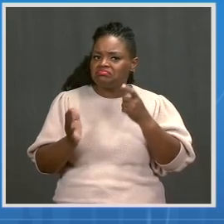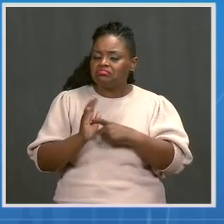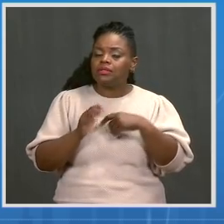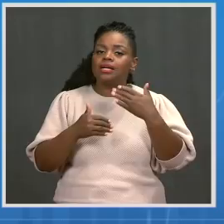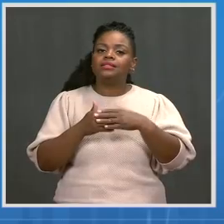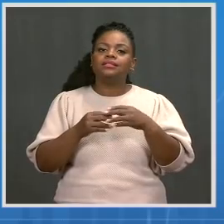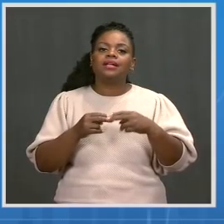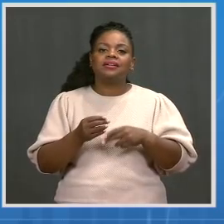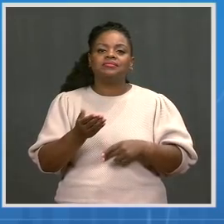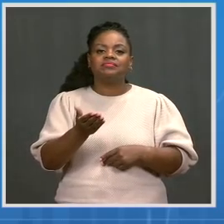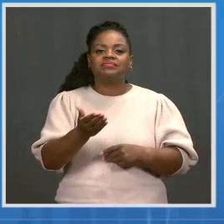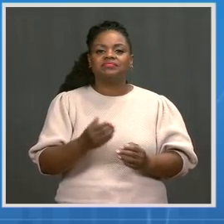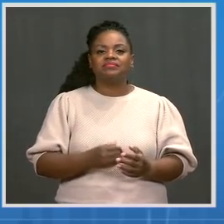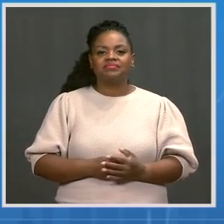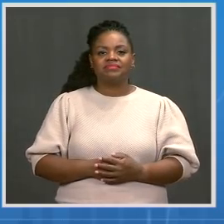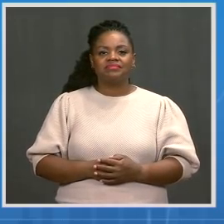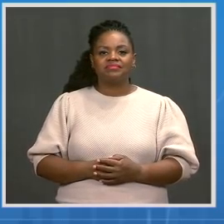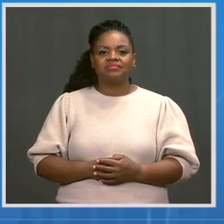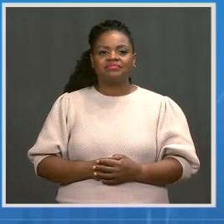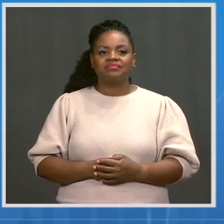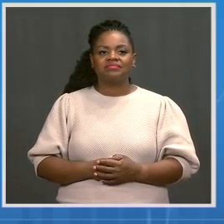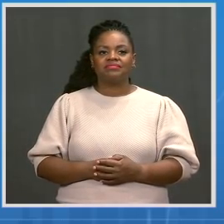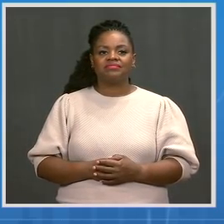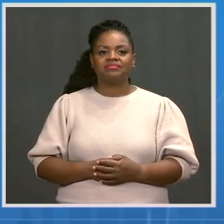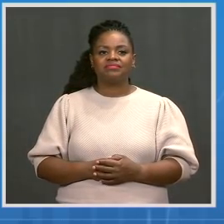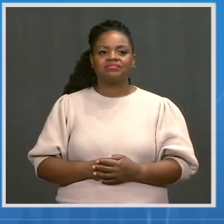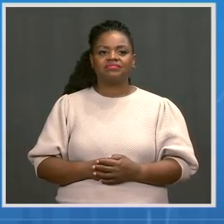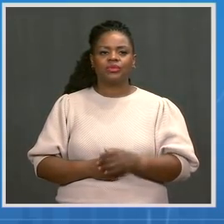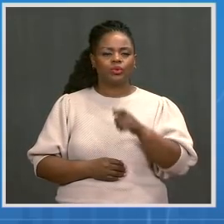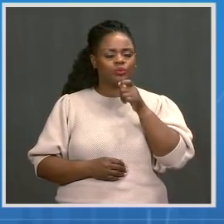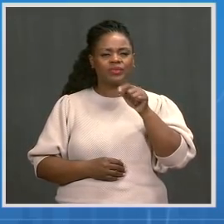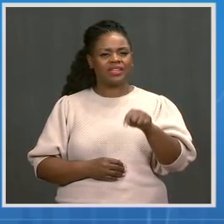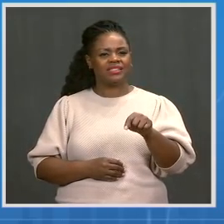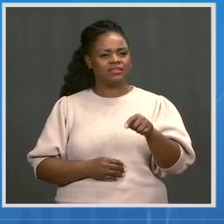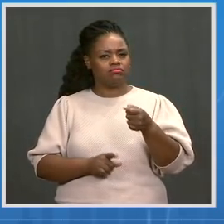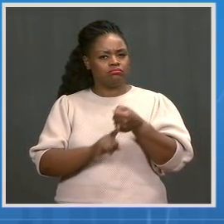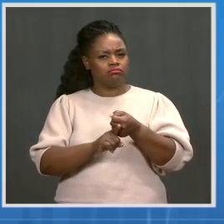Among whom is this taking place? The Imperial College of London